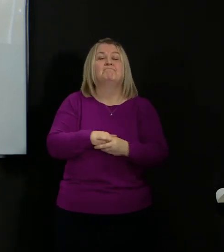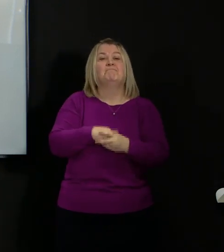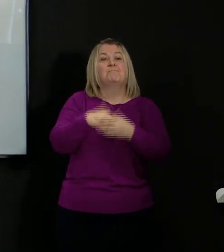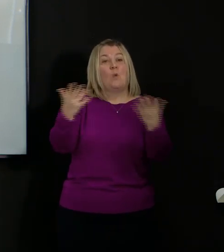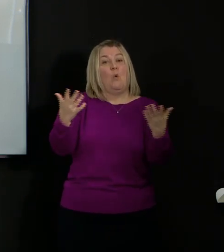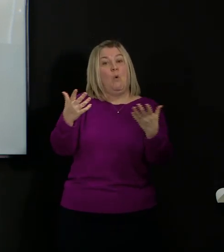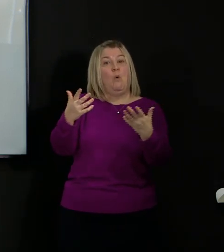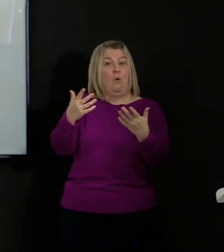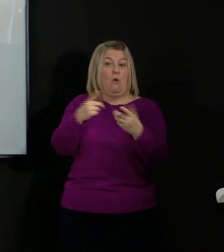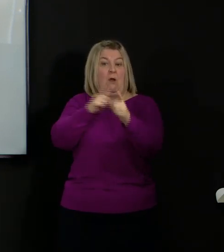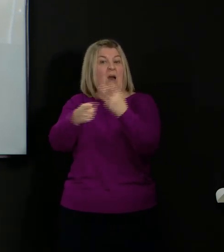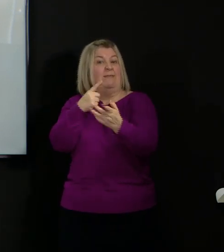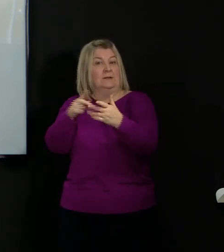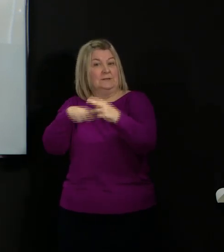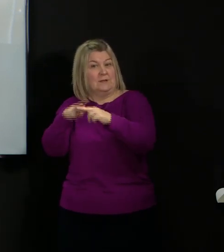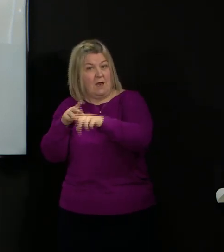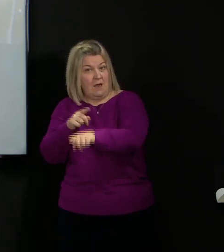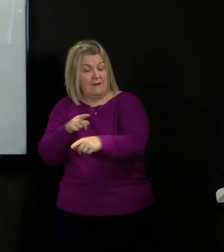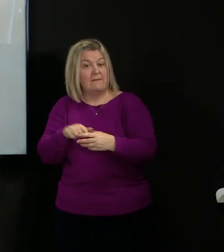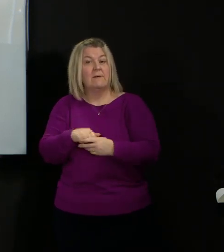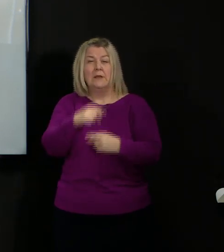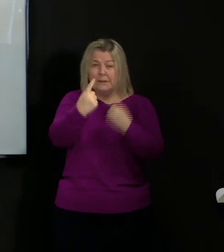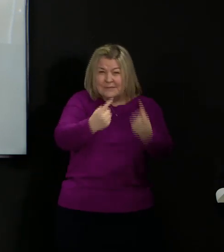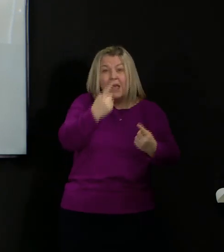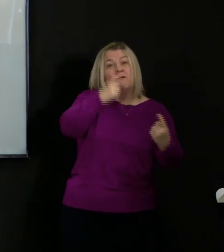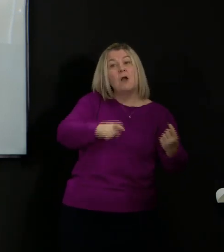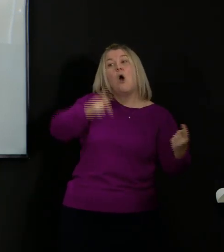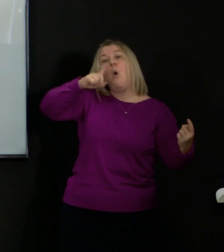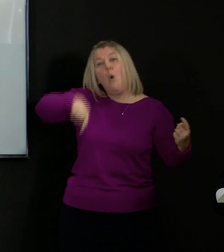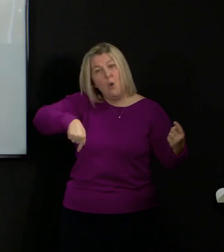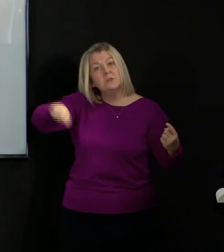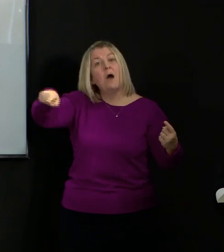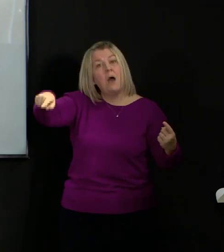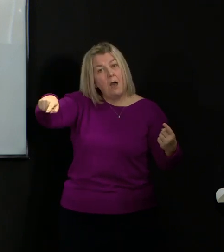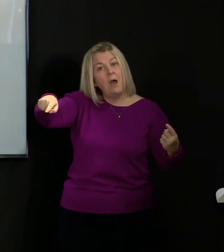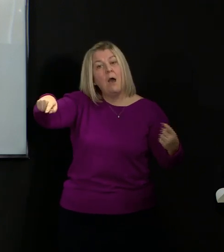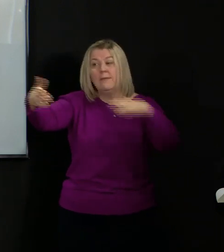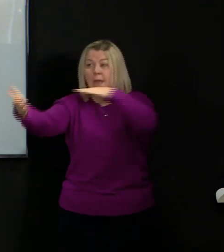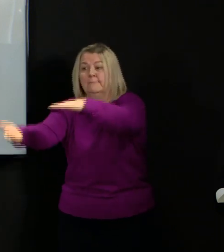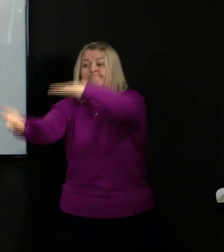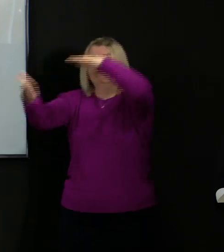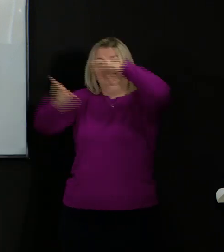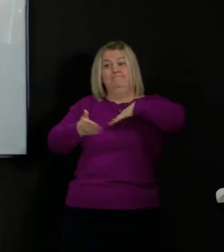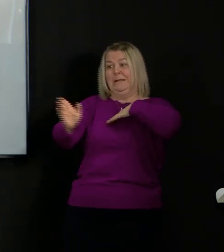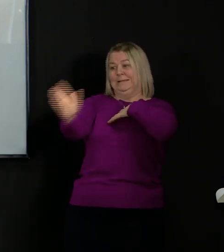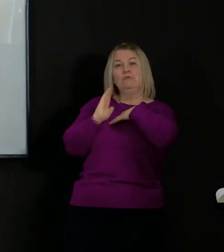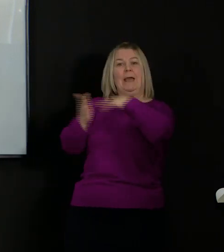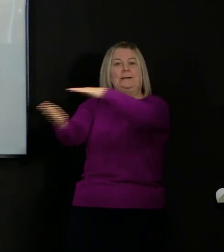to directly order what is needed and the distribution line to them is direct now. As it is to primary